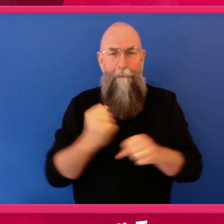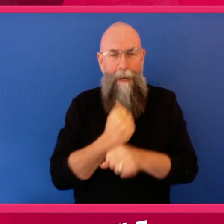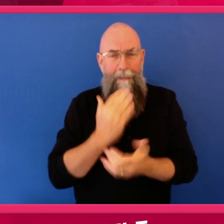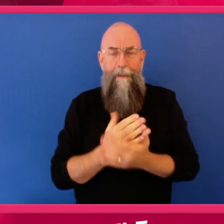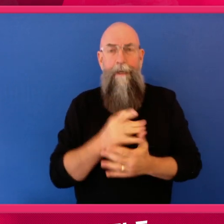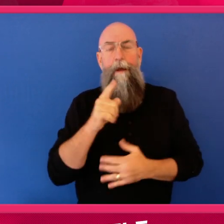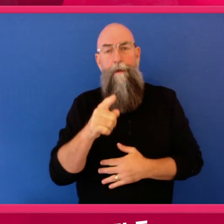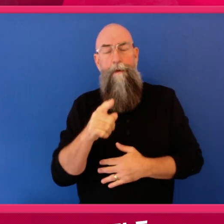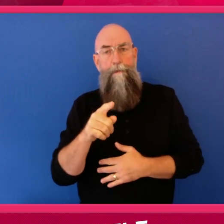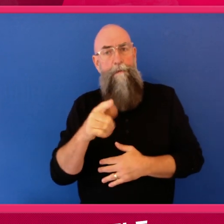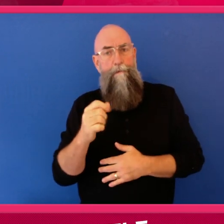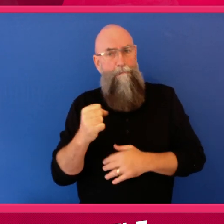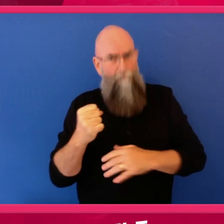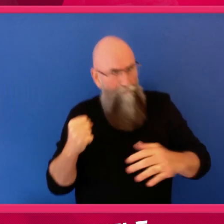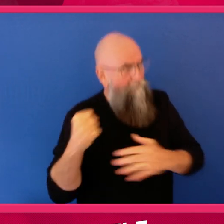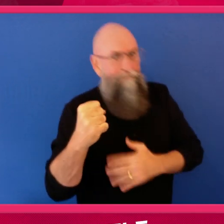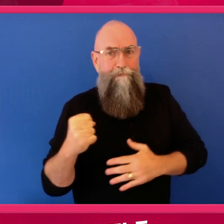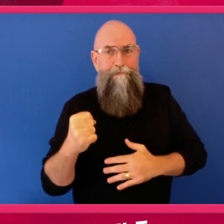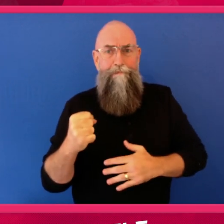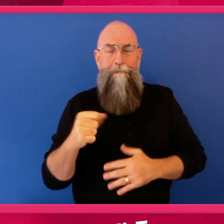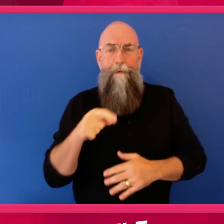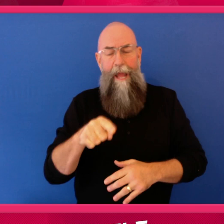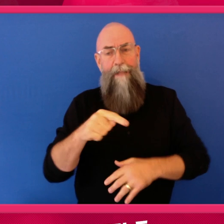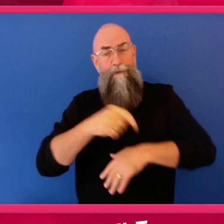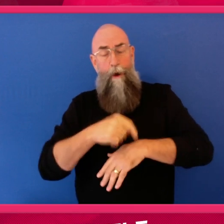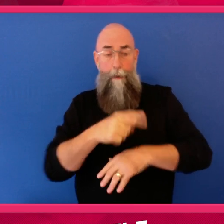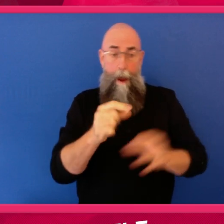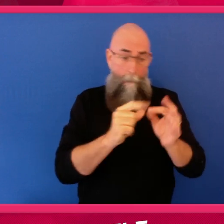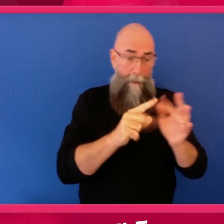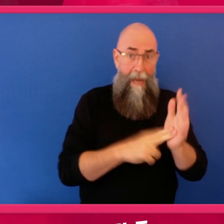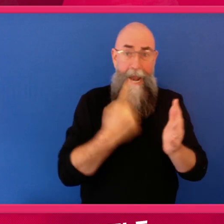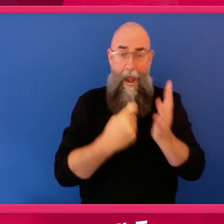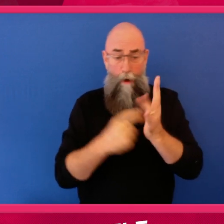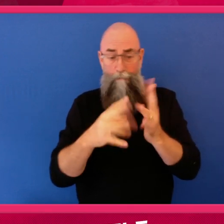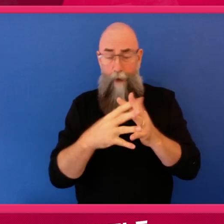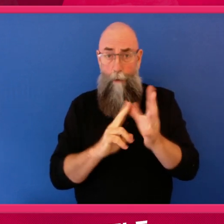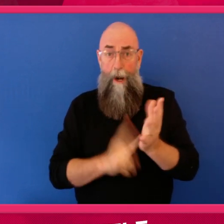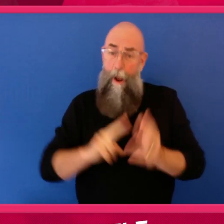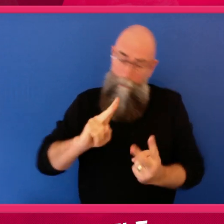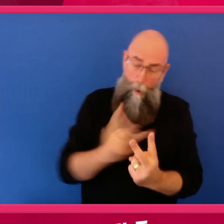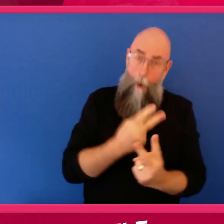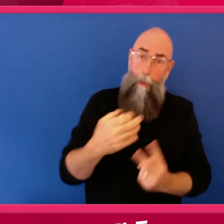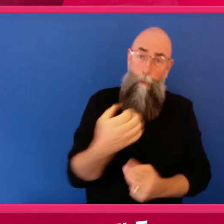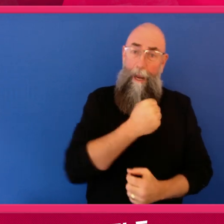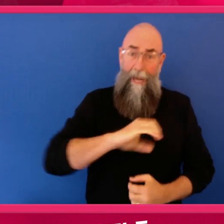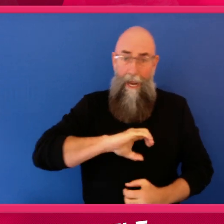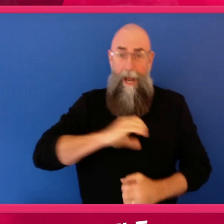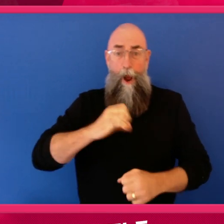Little Ripper moment, right? Because Ben Popham, Rowan Crothers, they both won gold, but it wasn't their golds that was your You Little Ripper moment